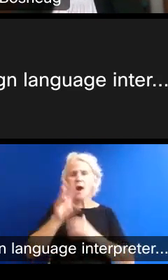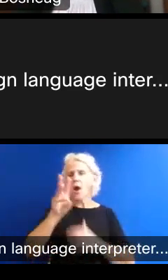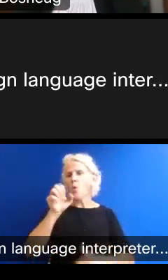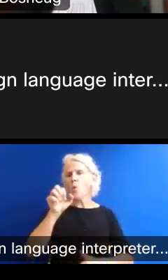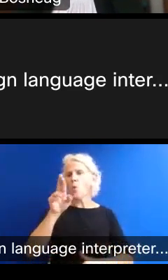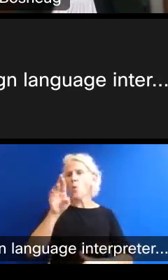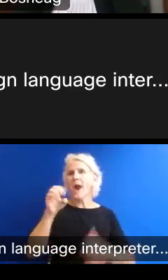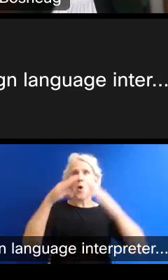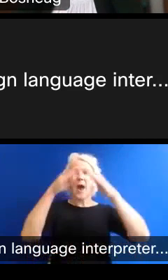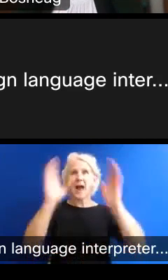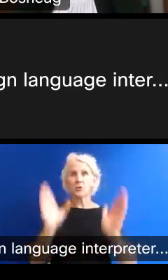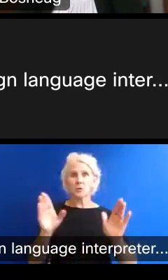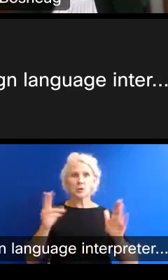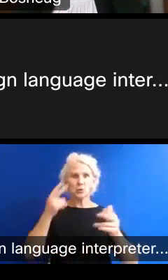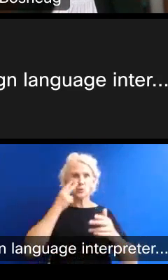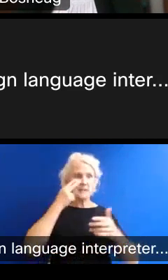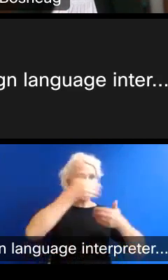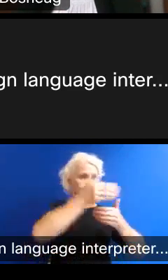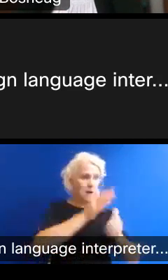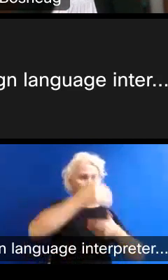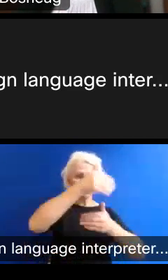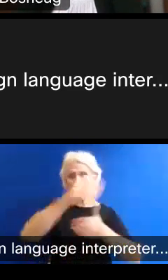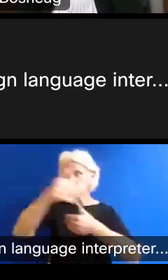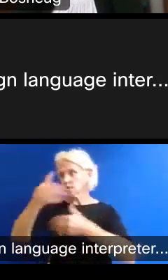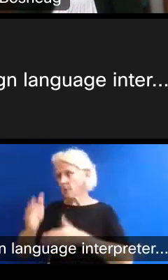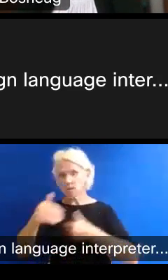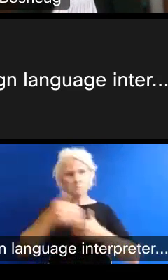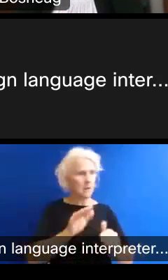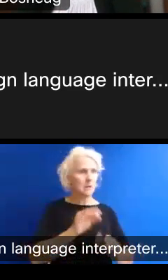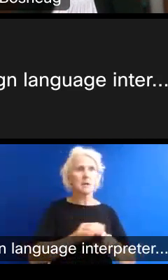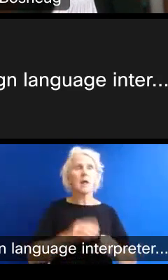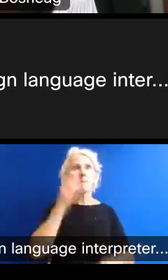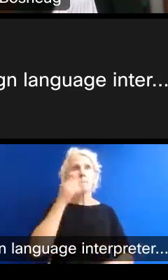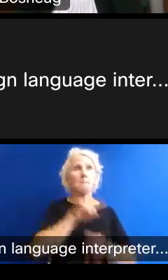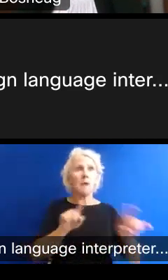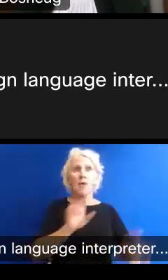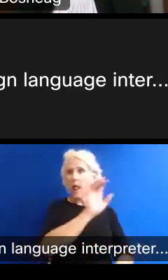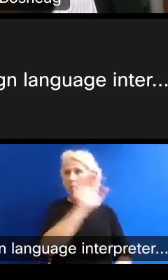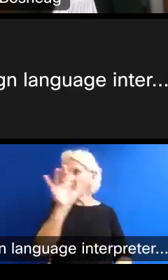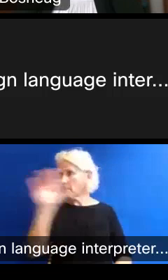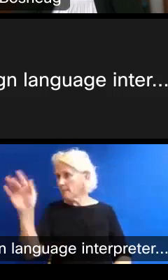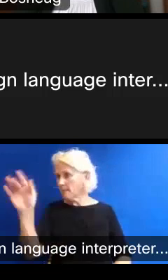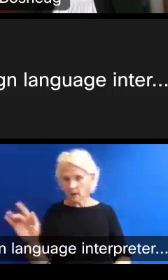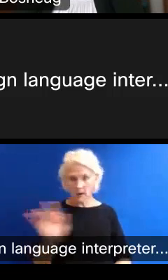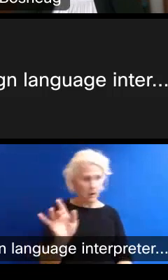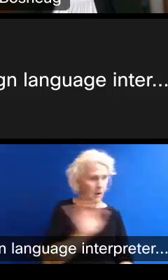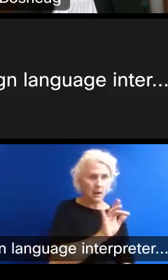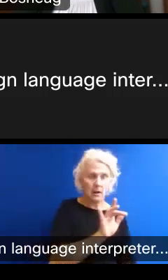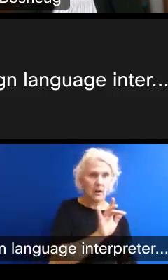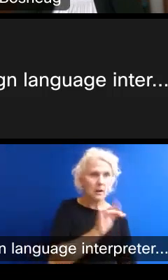lots of boxes but none of the boxes are labeled, and case workers and managers have to open every